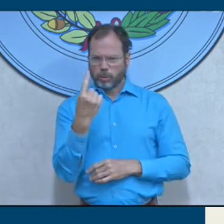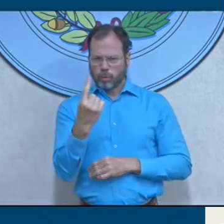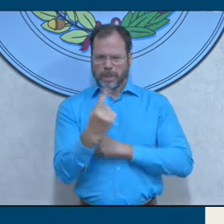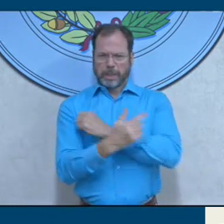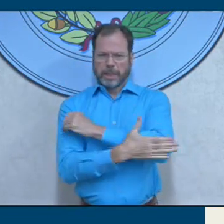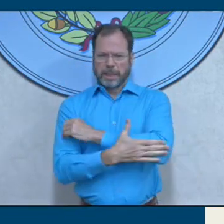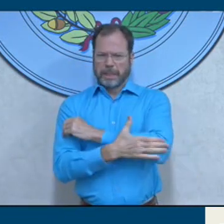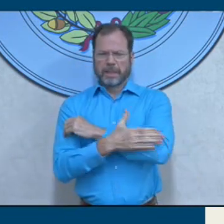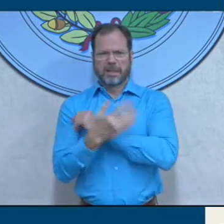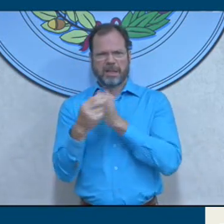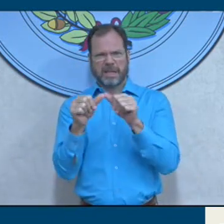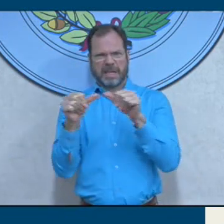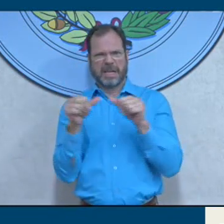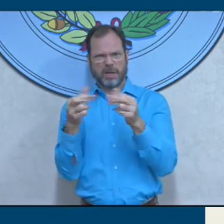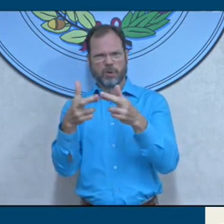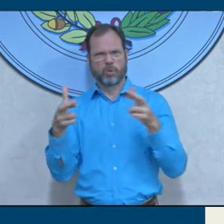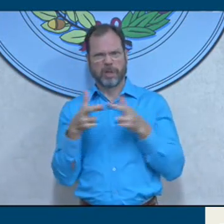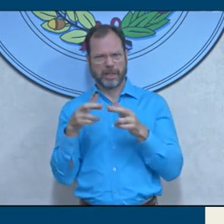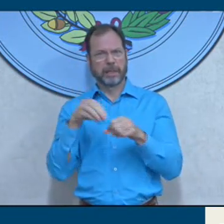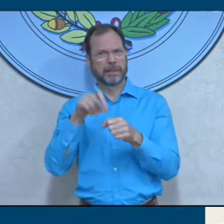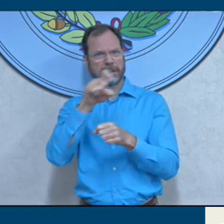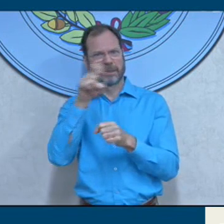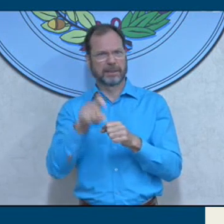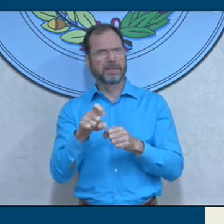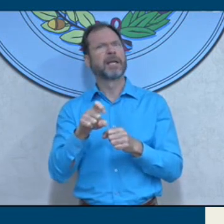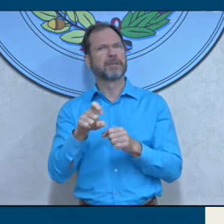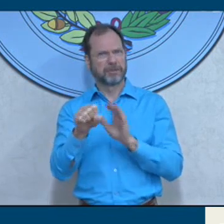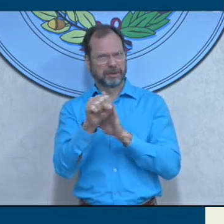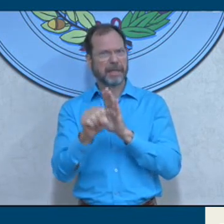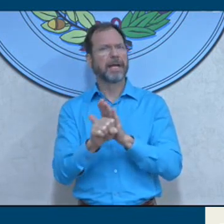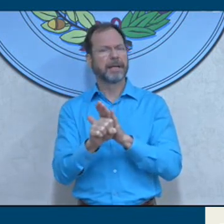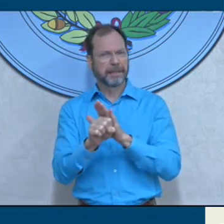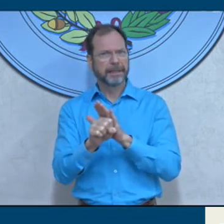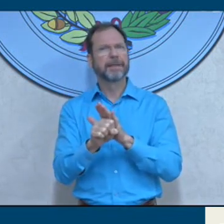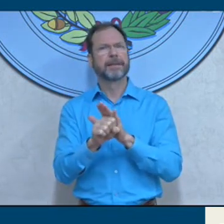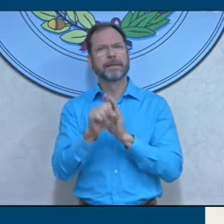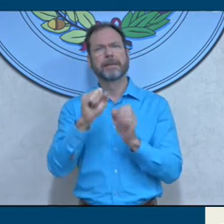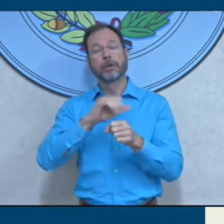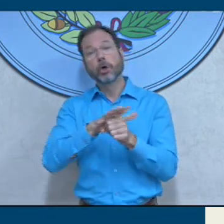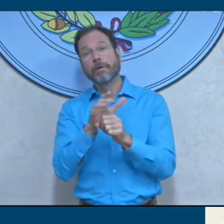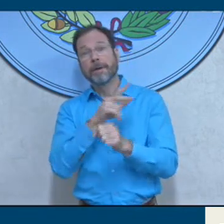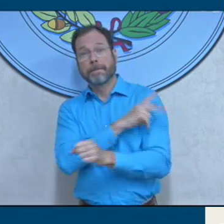I HAVE ABOUT ALL THE MAJOR METRO AREAS. THERE'S ONLY ONE